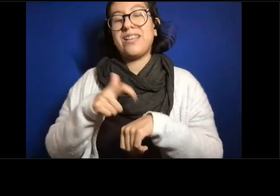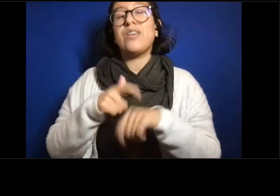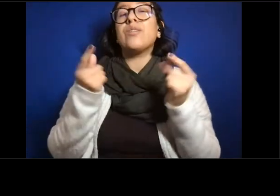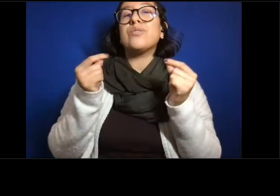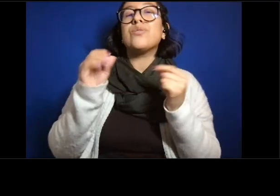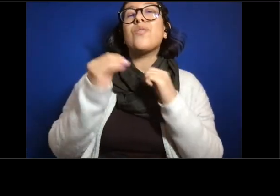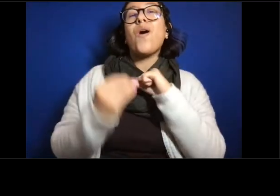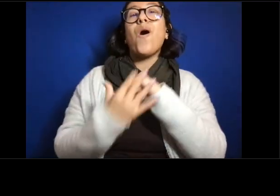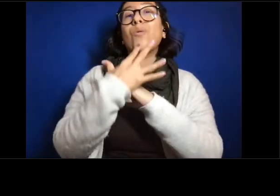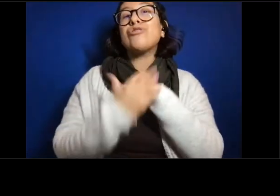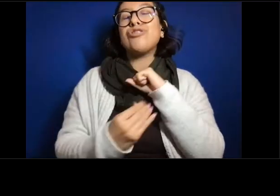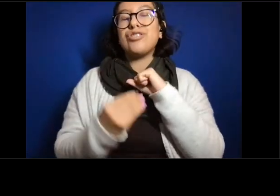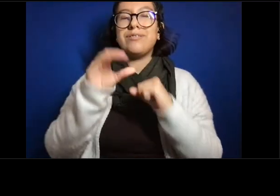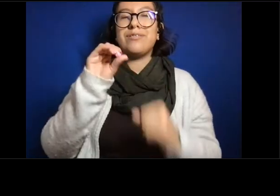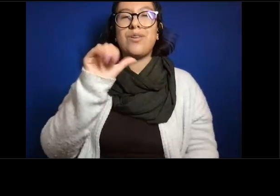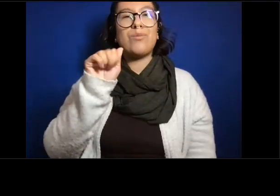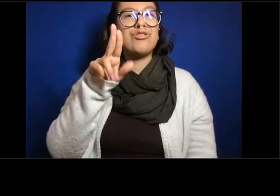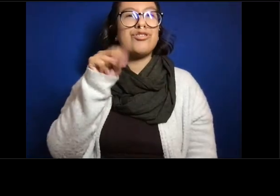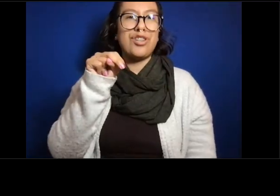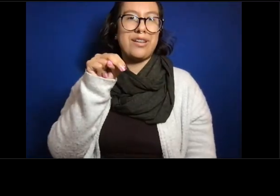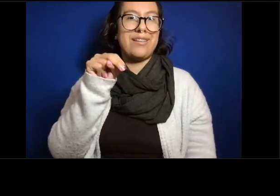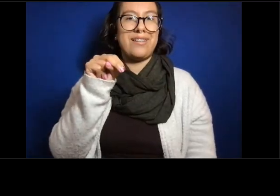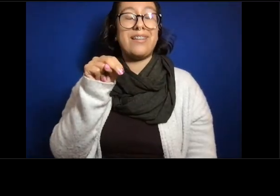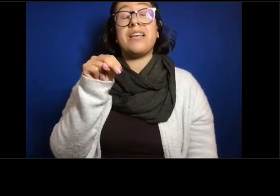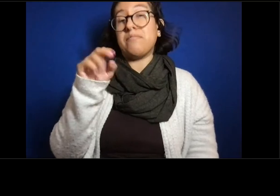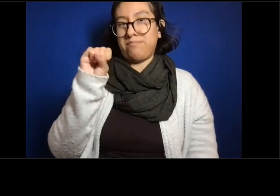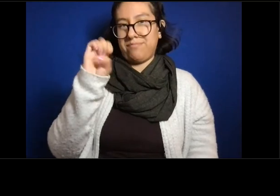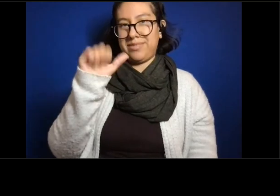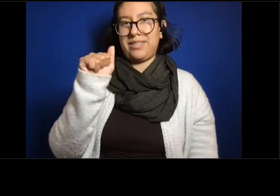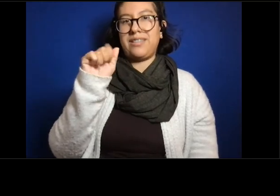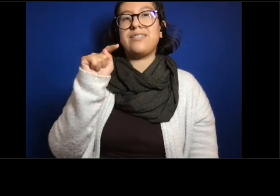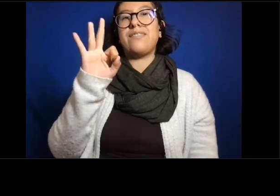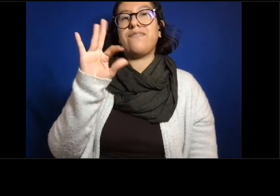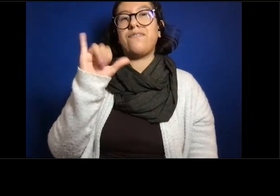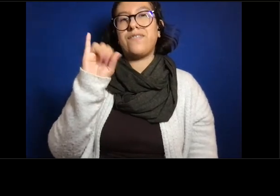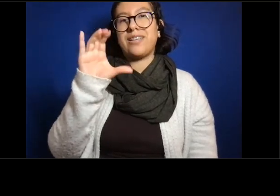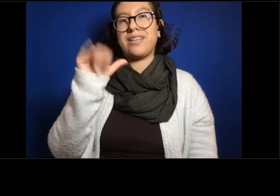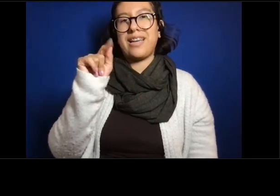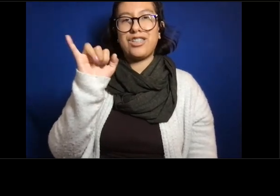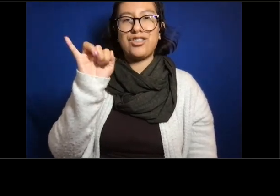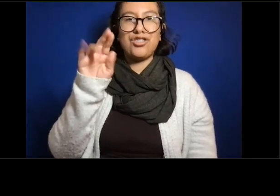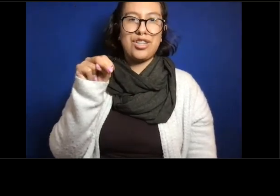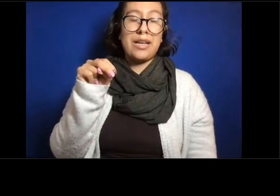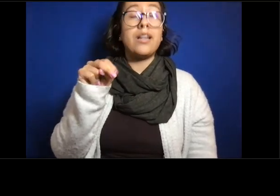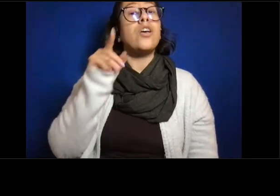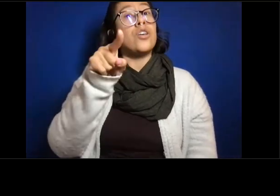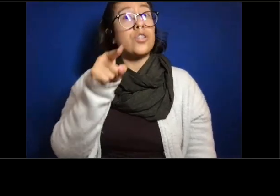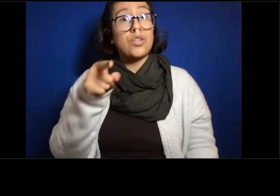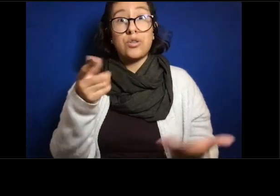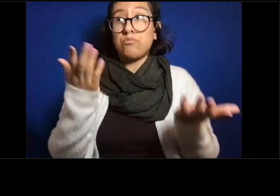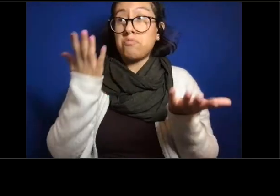So if you're an animal that builds a shell we're going to talk about why you need to know all about ocean acidification